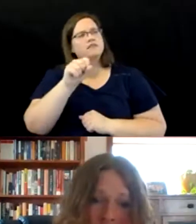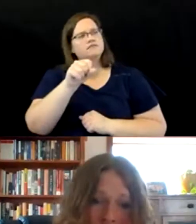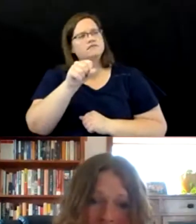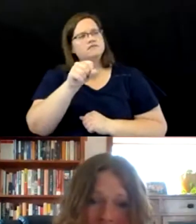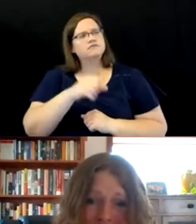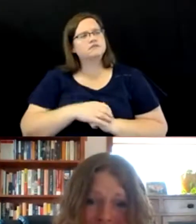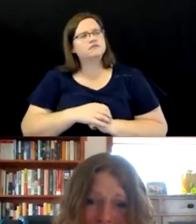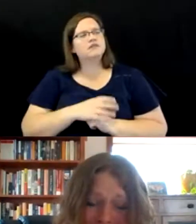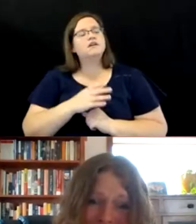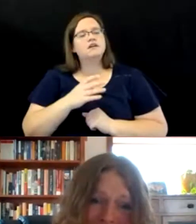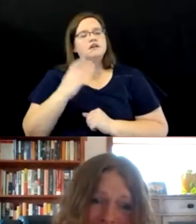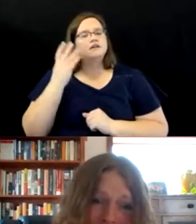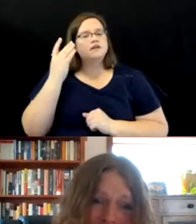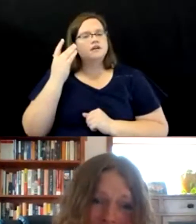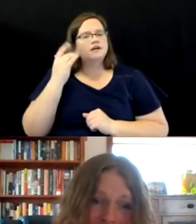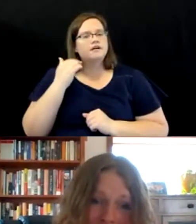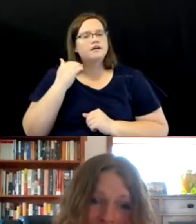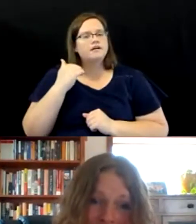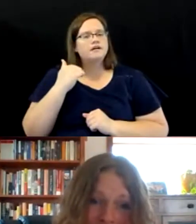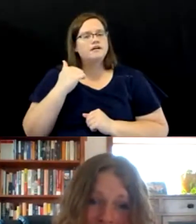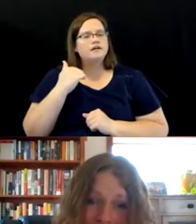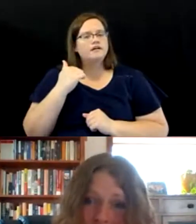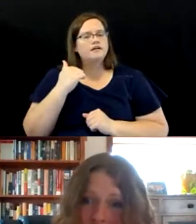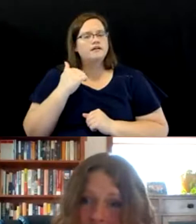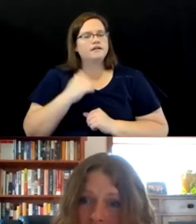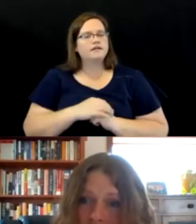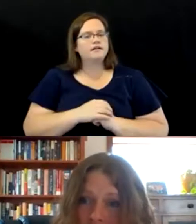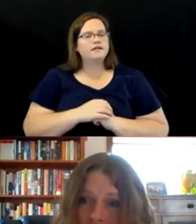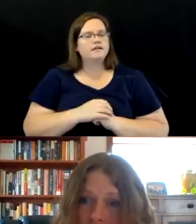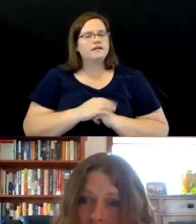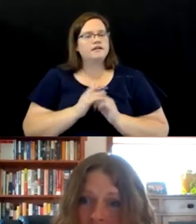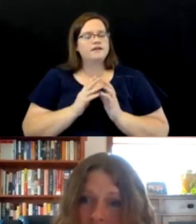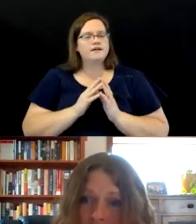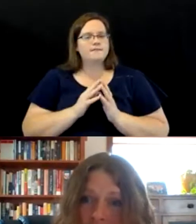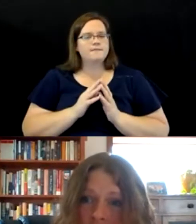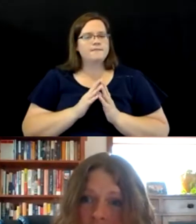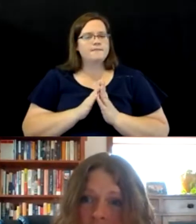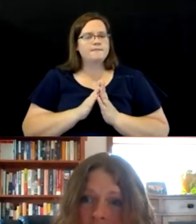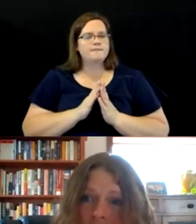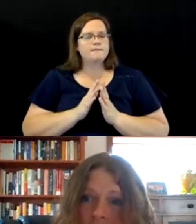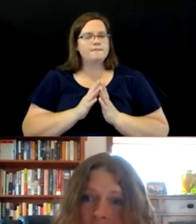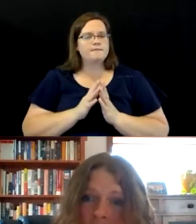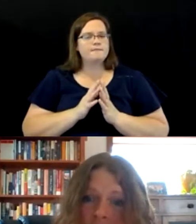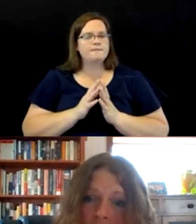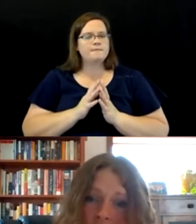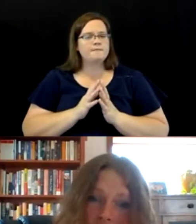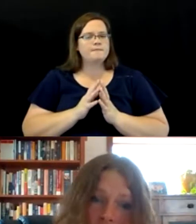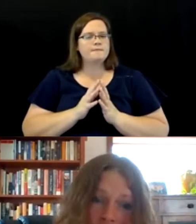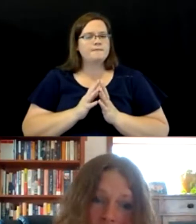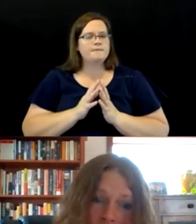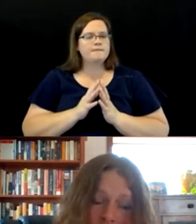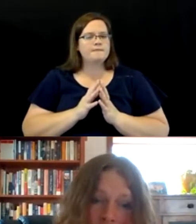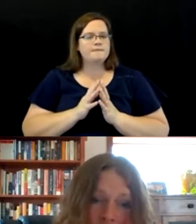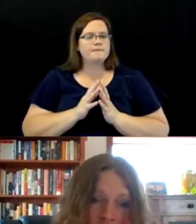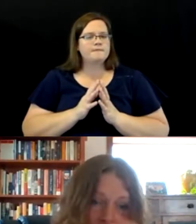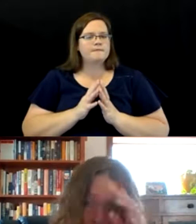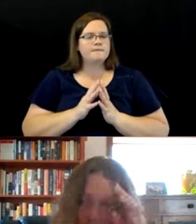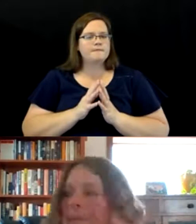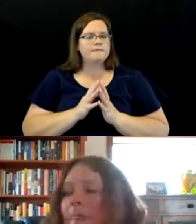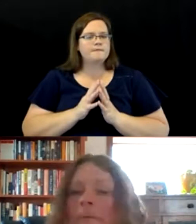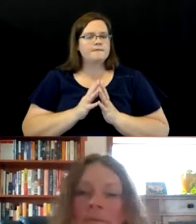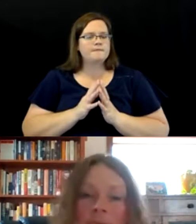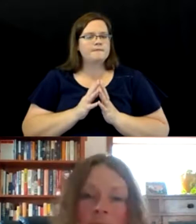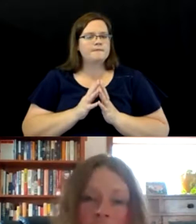Because I'm going to camp in Connecticut.